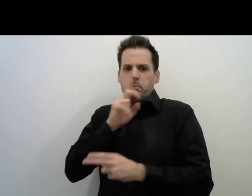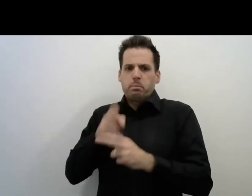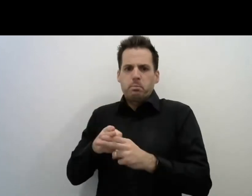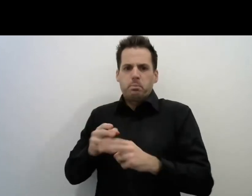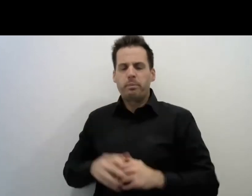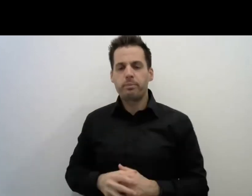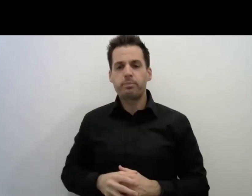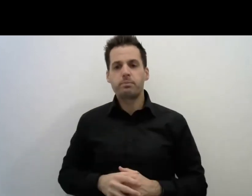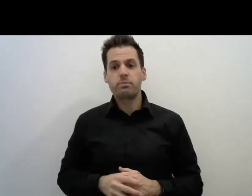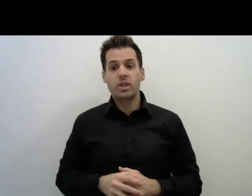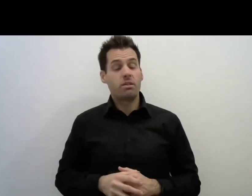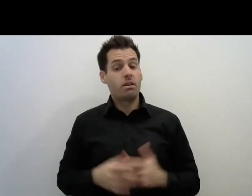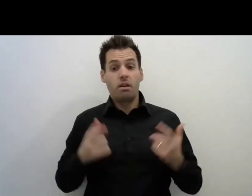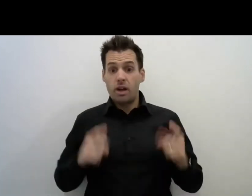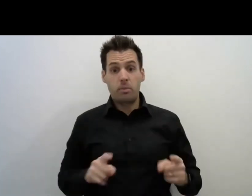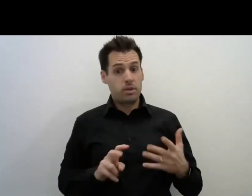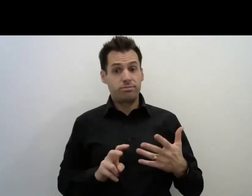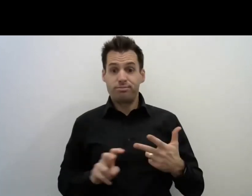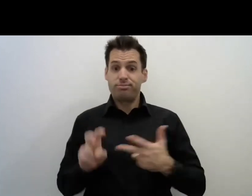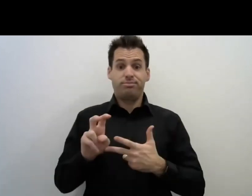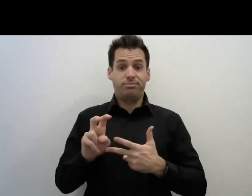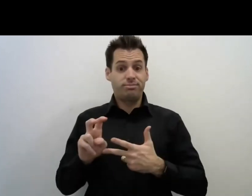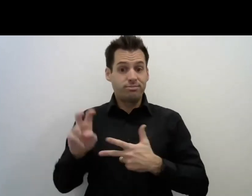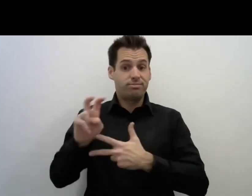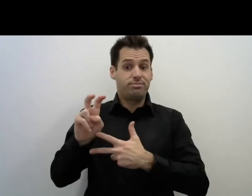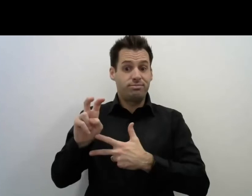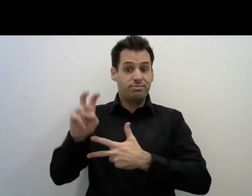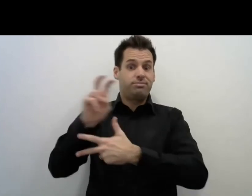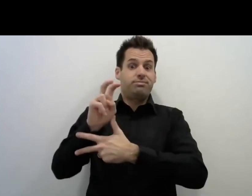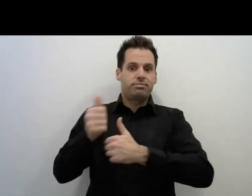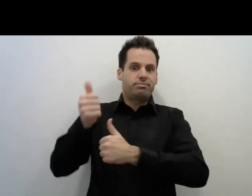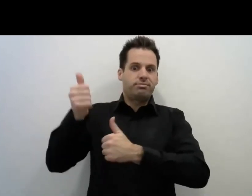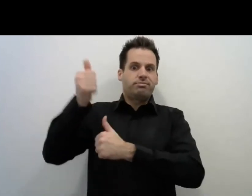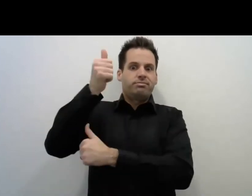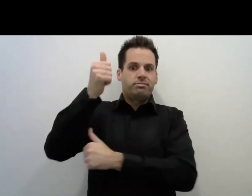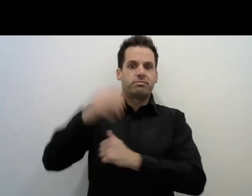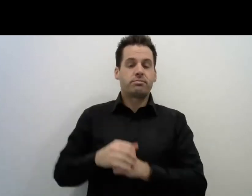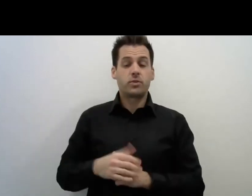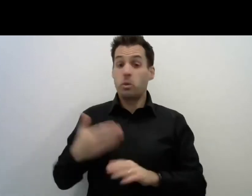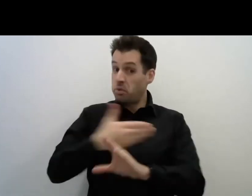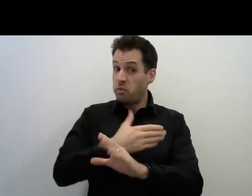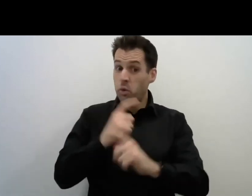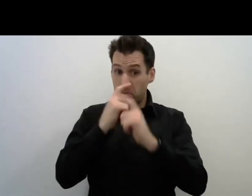acceleration i i offered solutions um before masks were commonplace i suggested well could